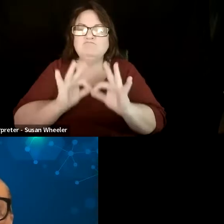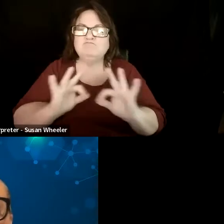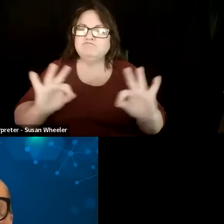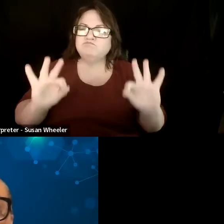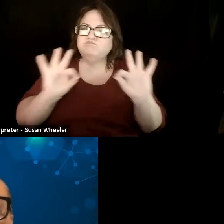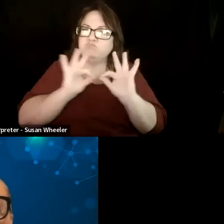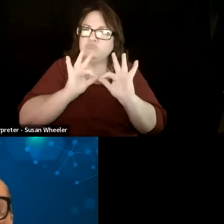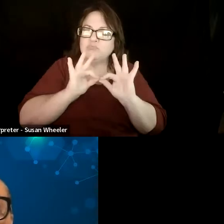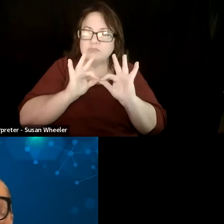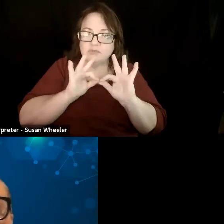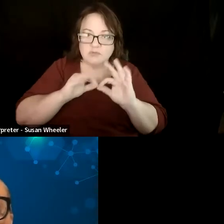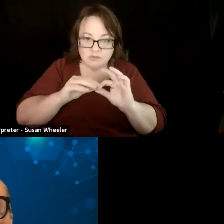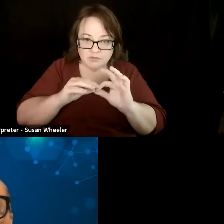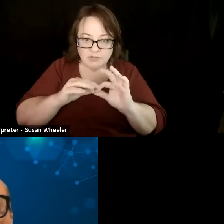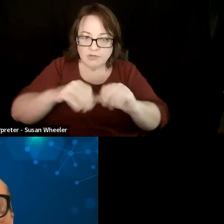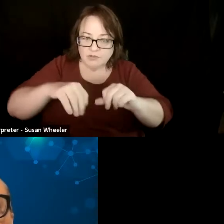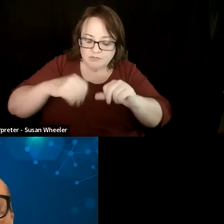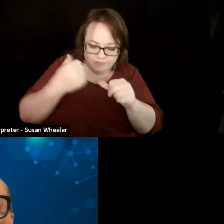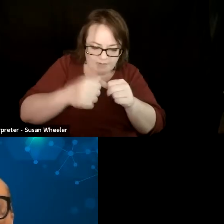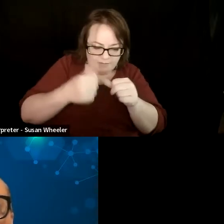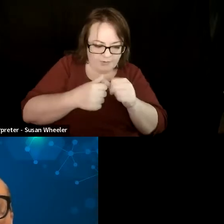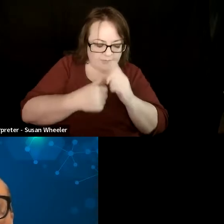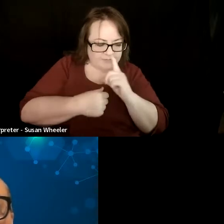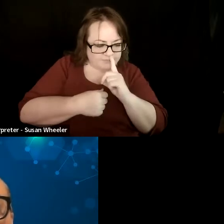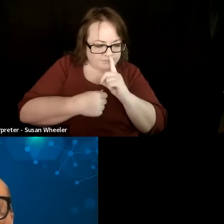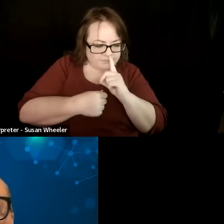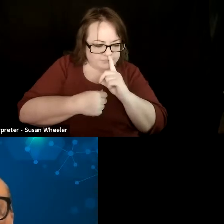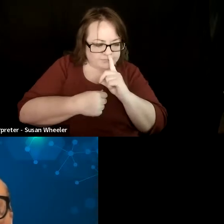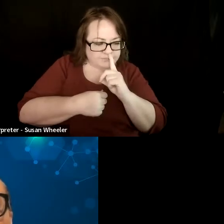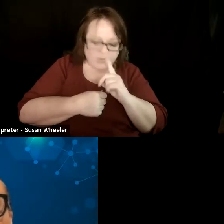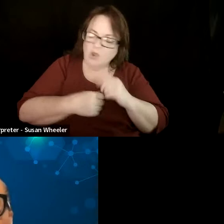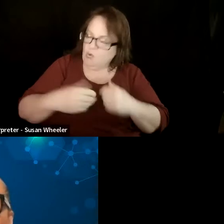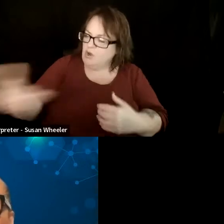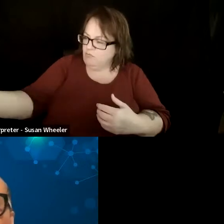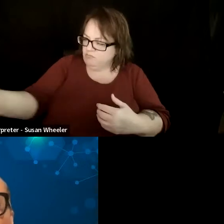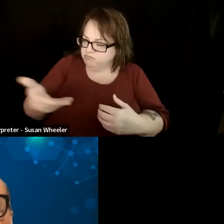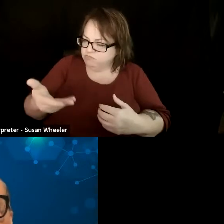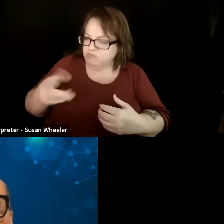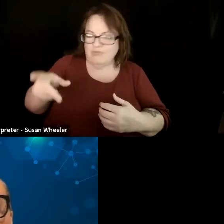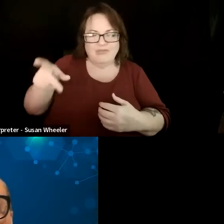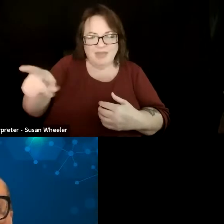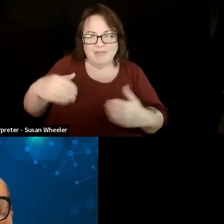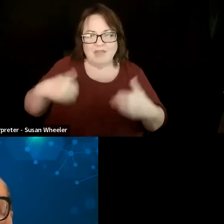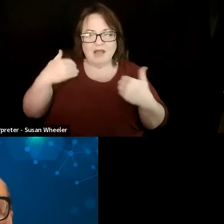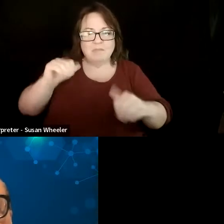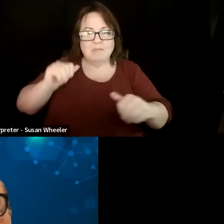to keep in mind that when you're employing young performers on the set, it's not just a workplace,